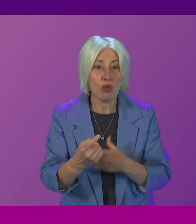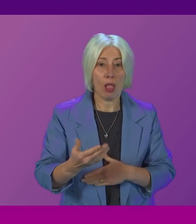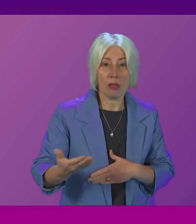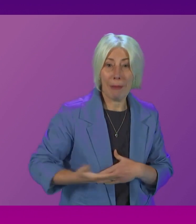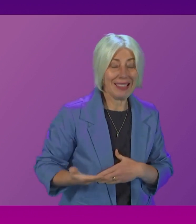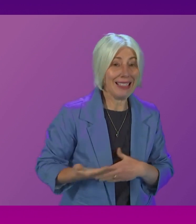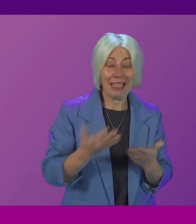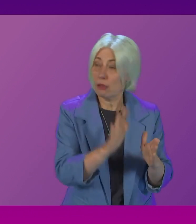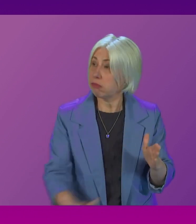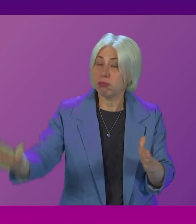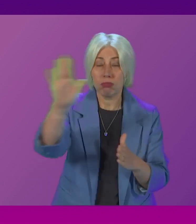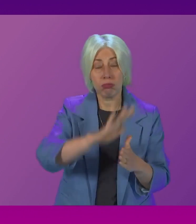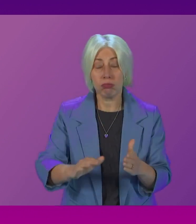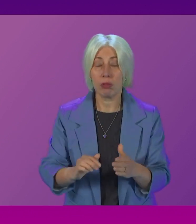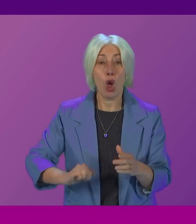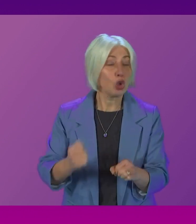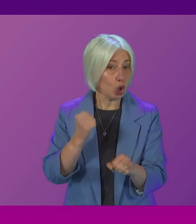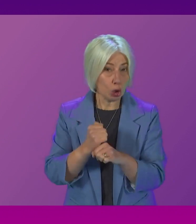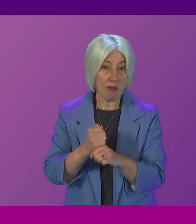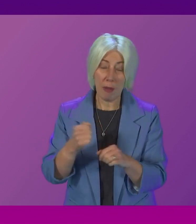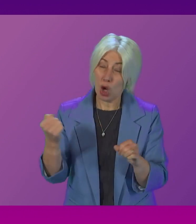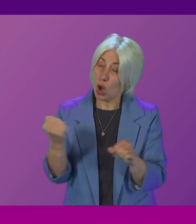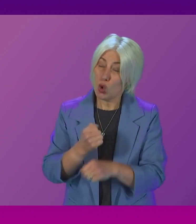The Scottish Government is doing, and will continue to do, everything that we can to